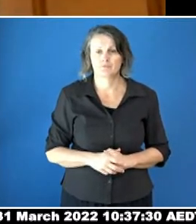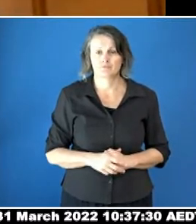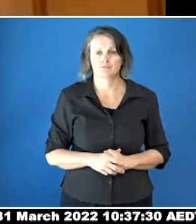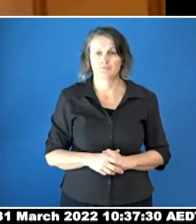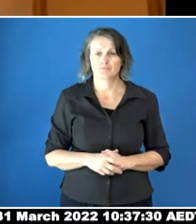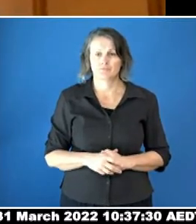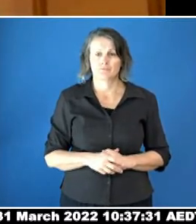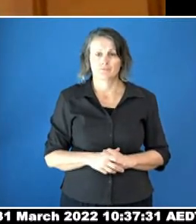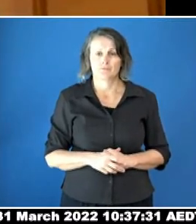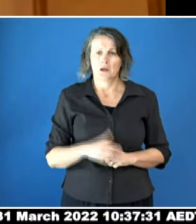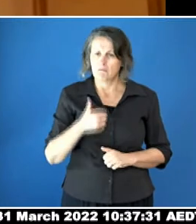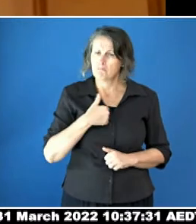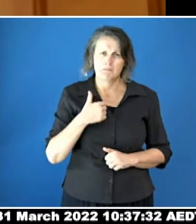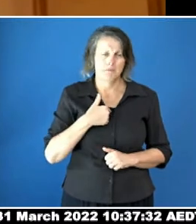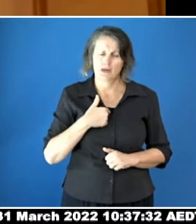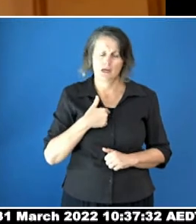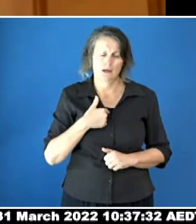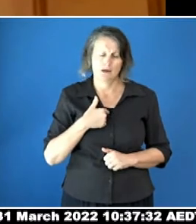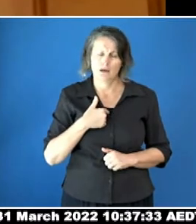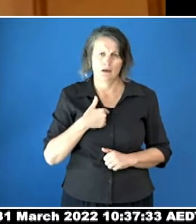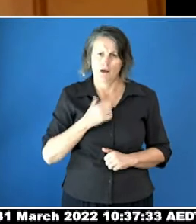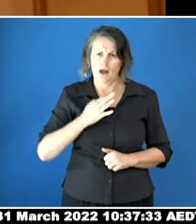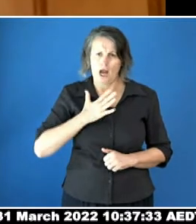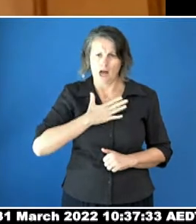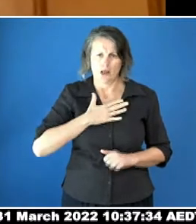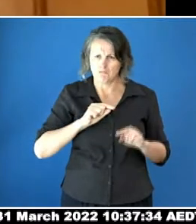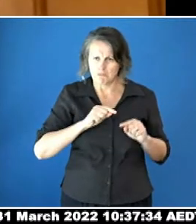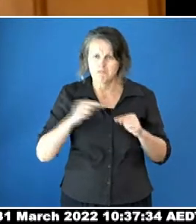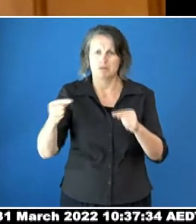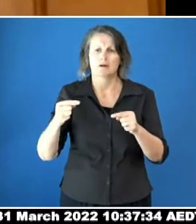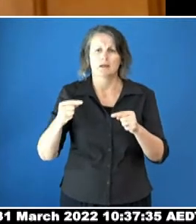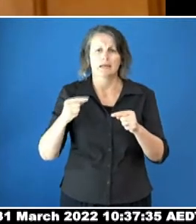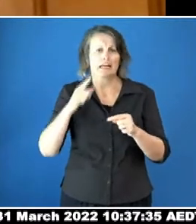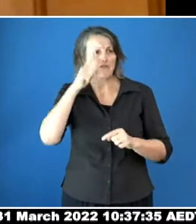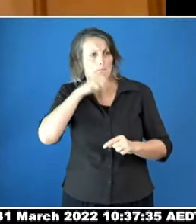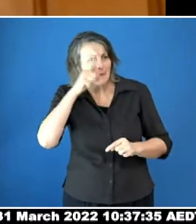Because I know how it feels.